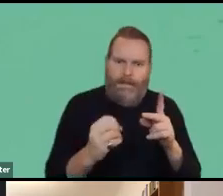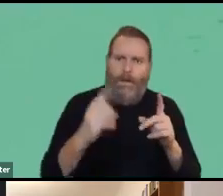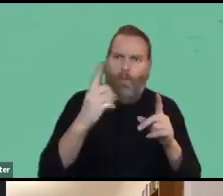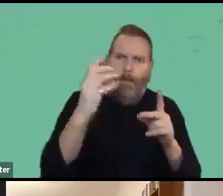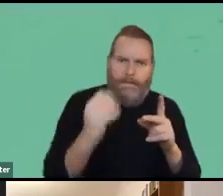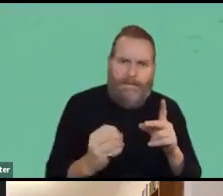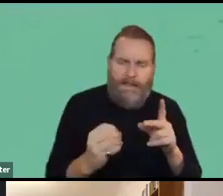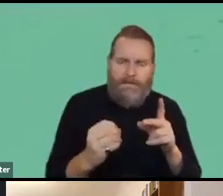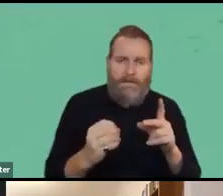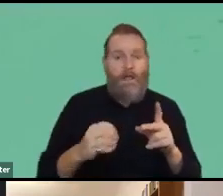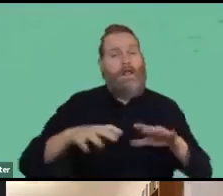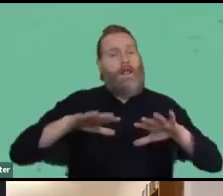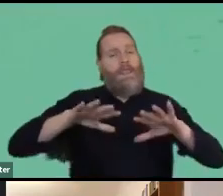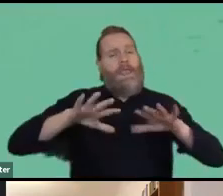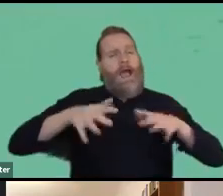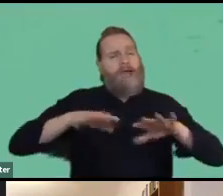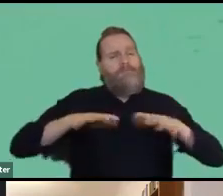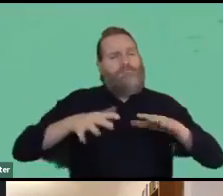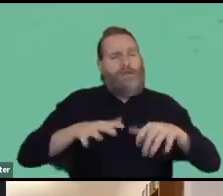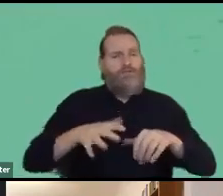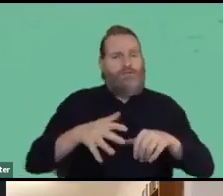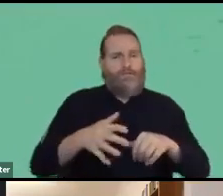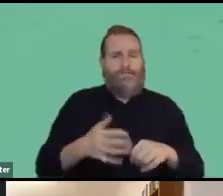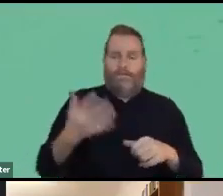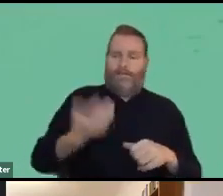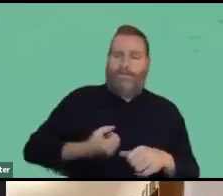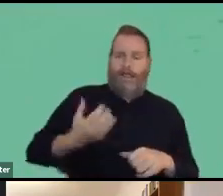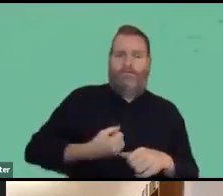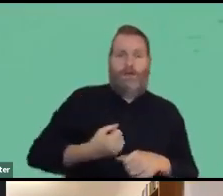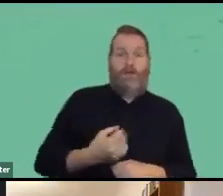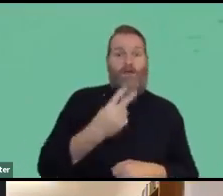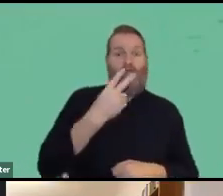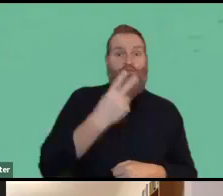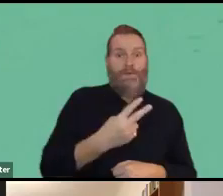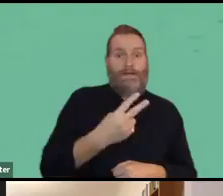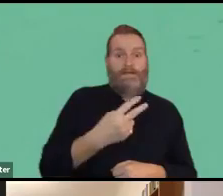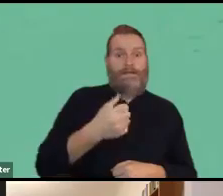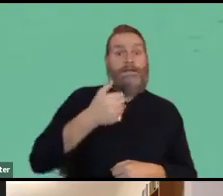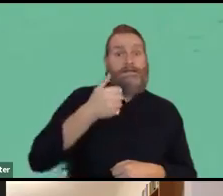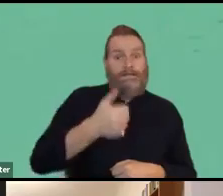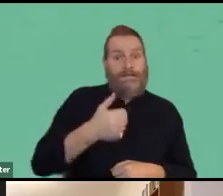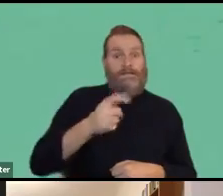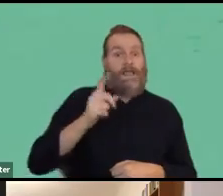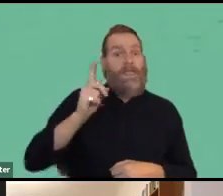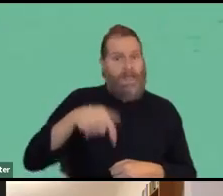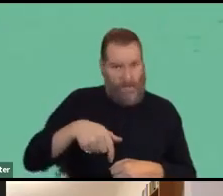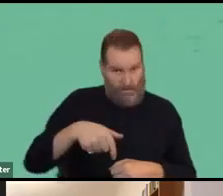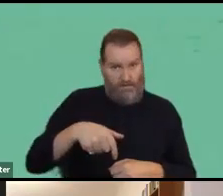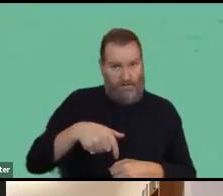on a salary of 26k is now worse off by over two hundred thousand two thousand pounds and many